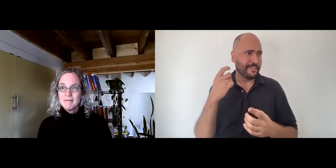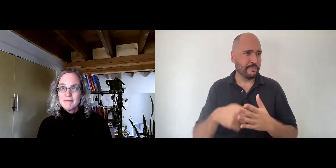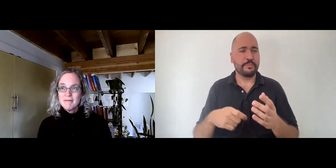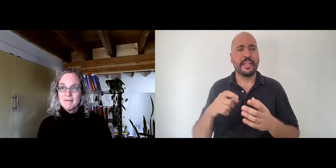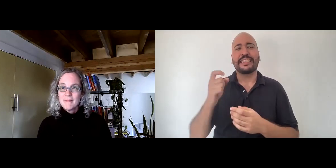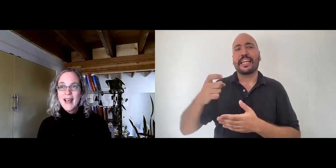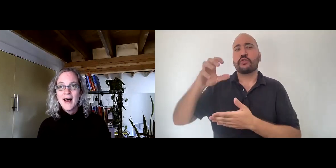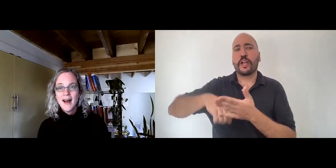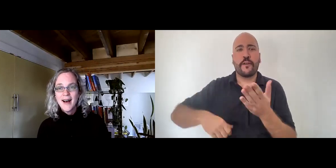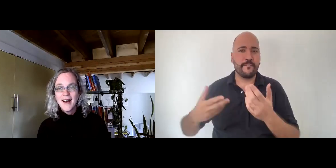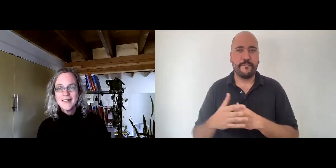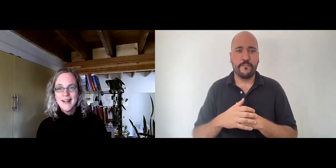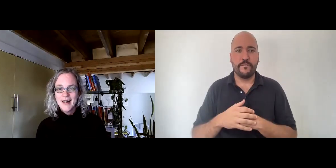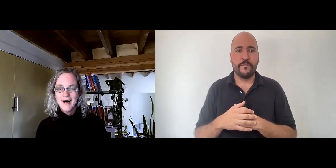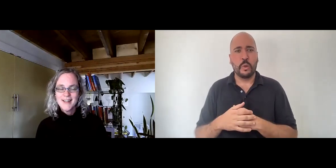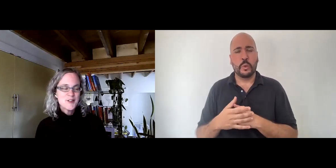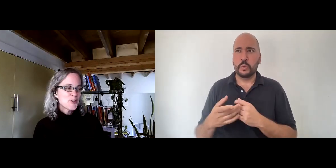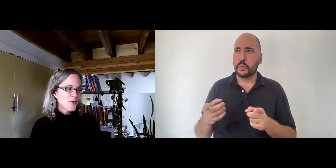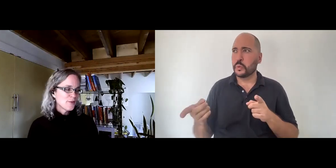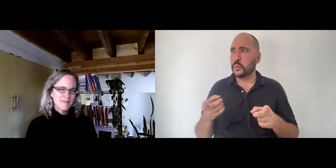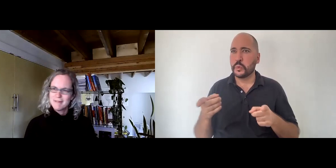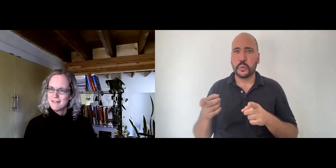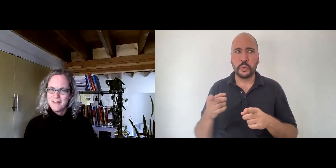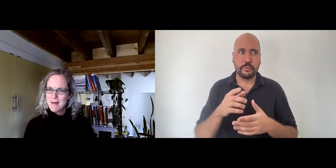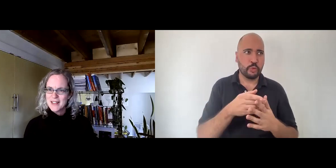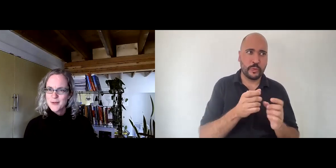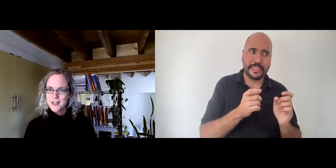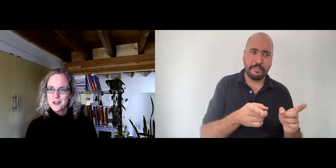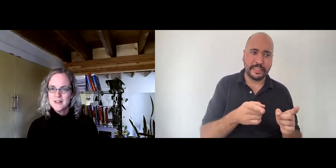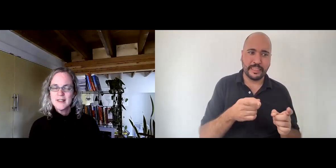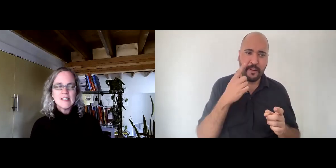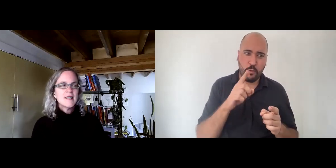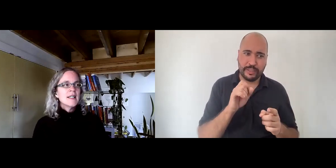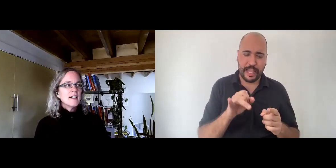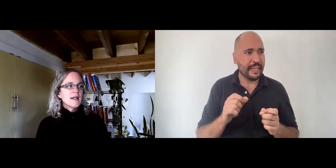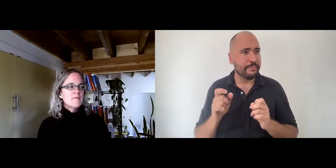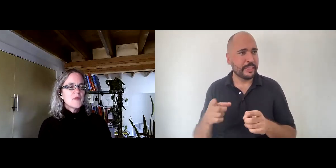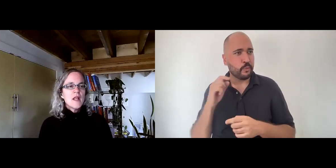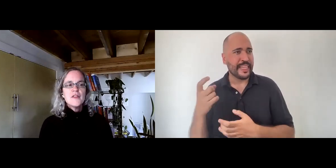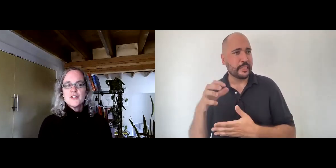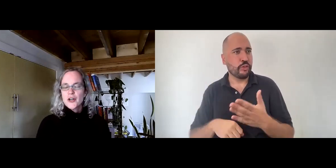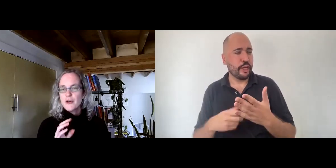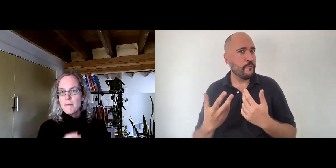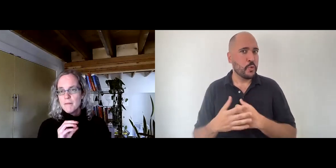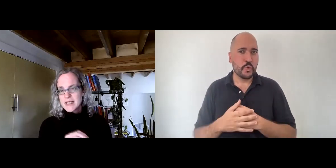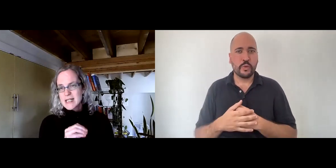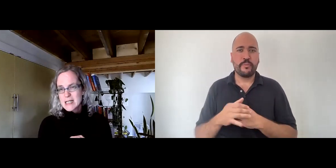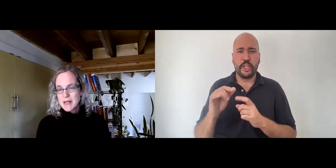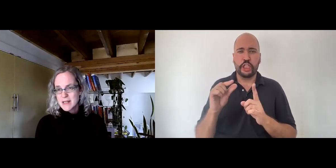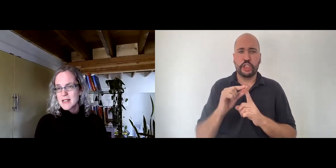Yeah. So fabulous question, the term business expenses here.